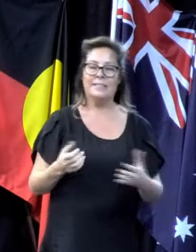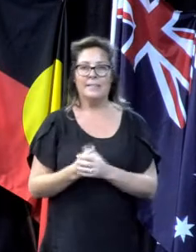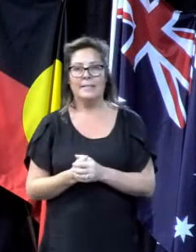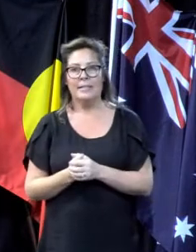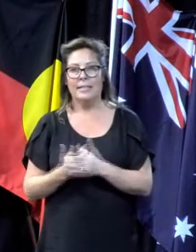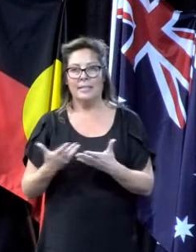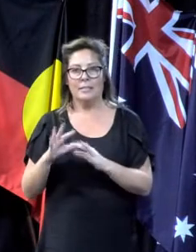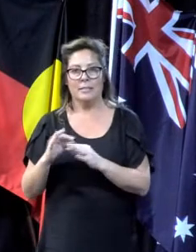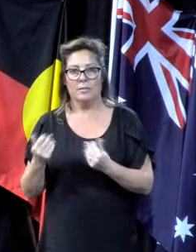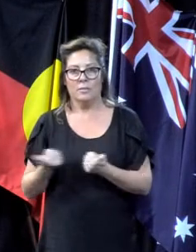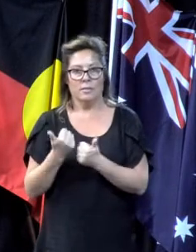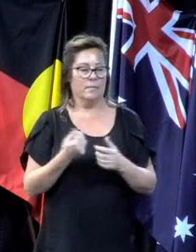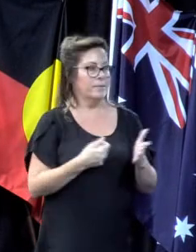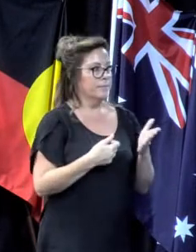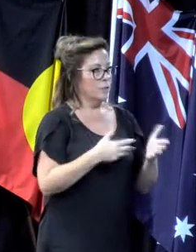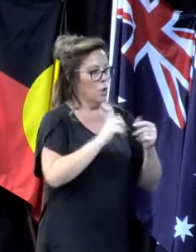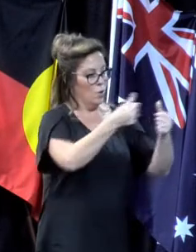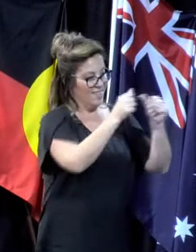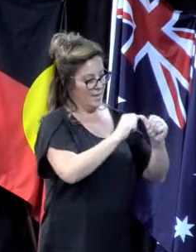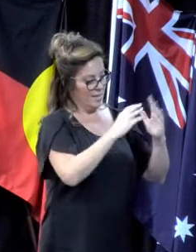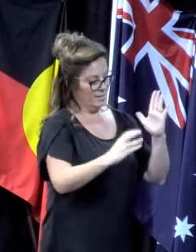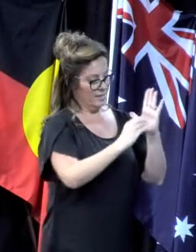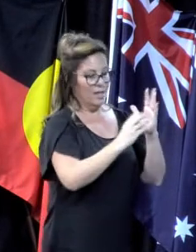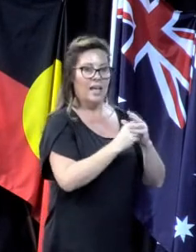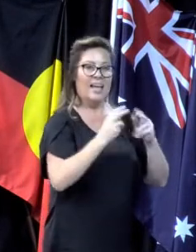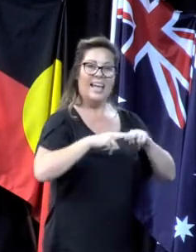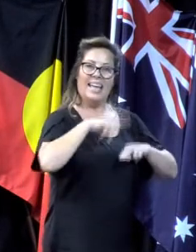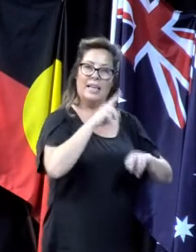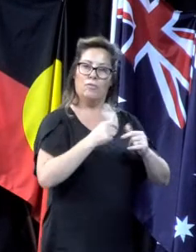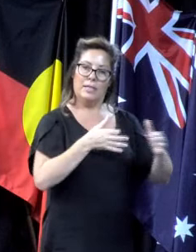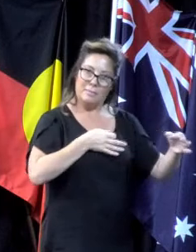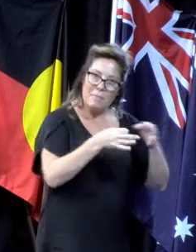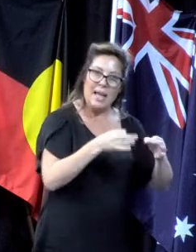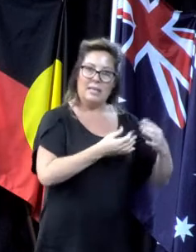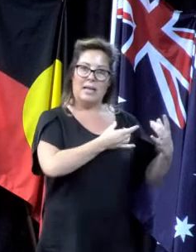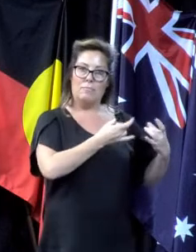is increased planning and preparation time allocations above the 210 minutes